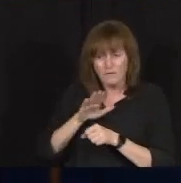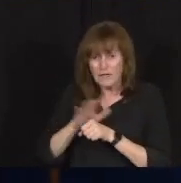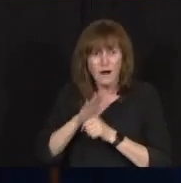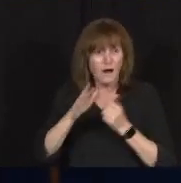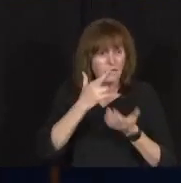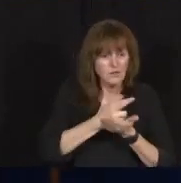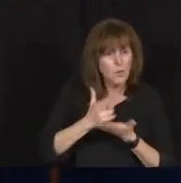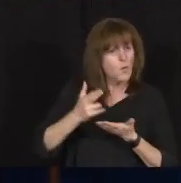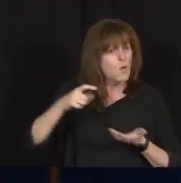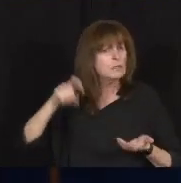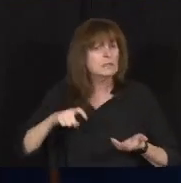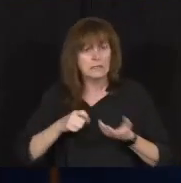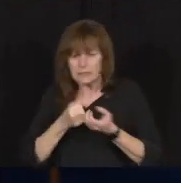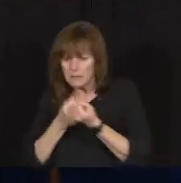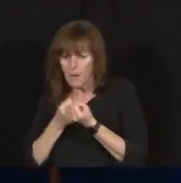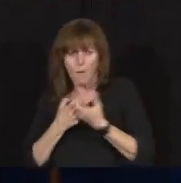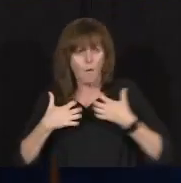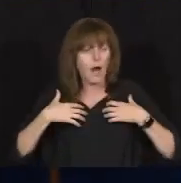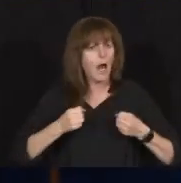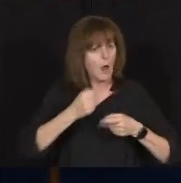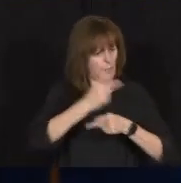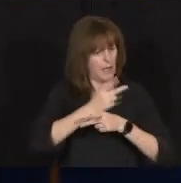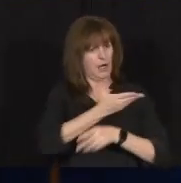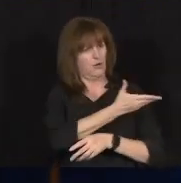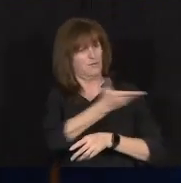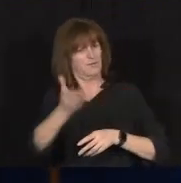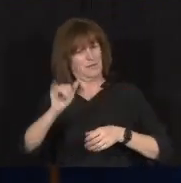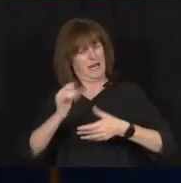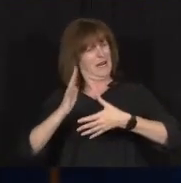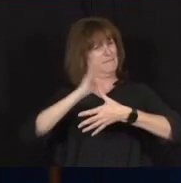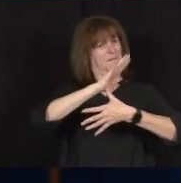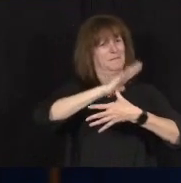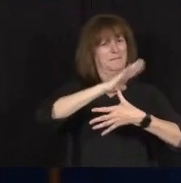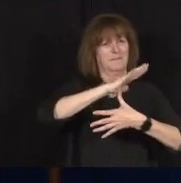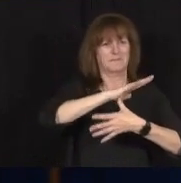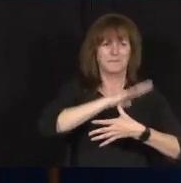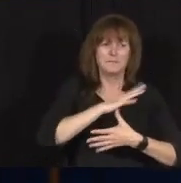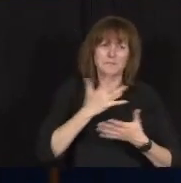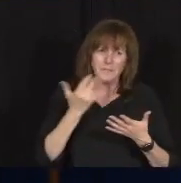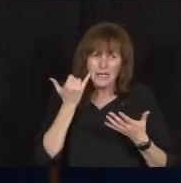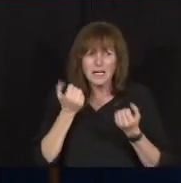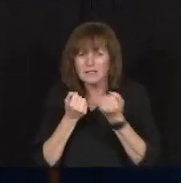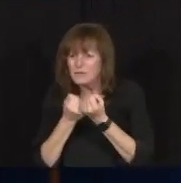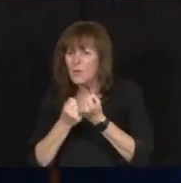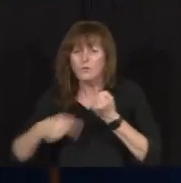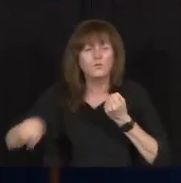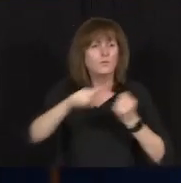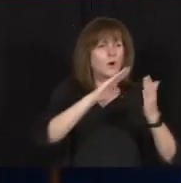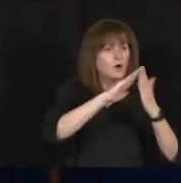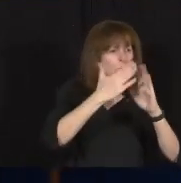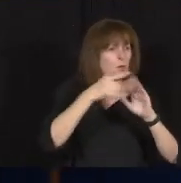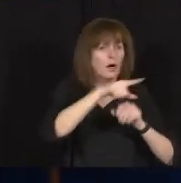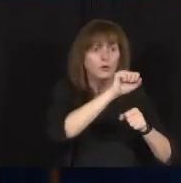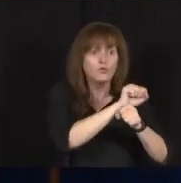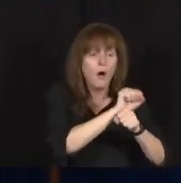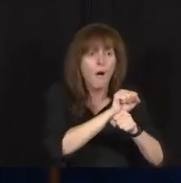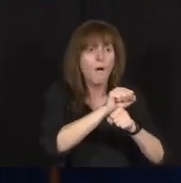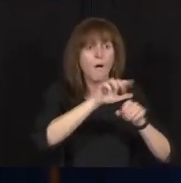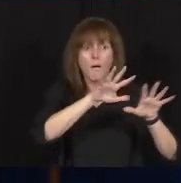to support healthcare. W hat we're talking about today, also support communities and jobs so we are absolutely